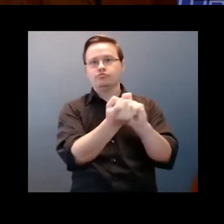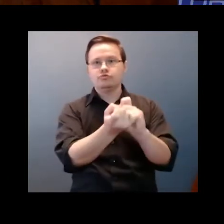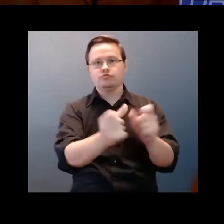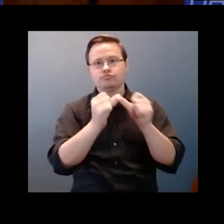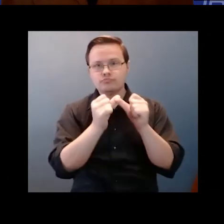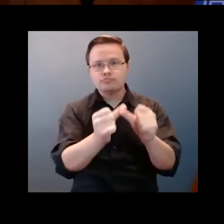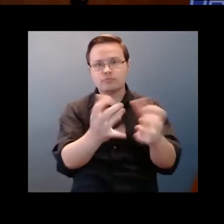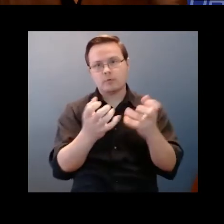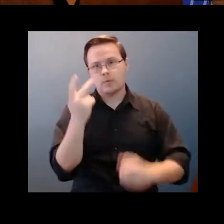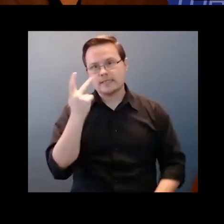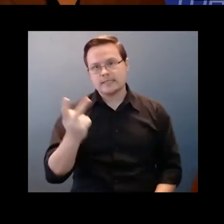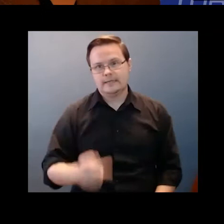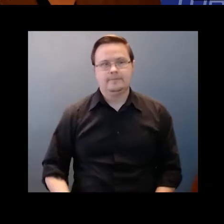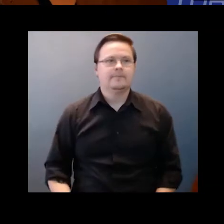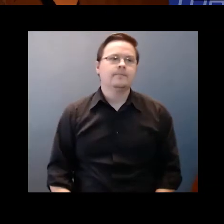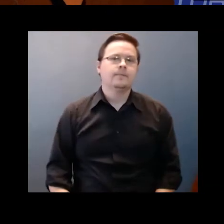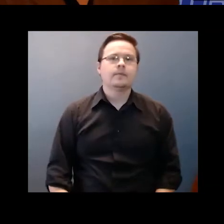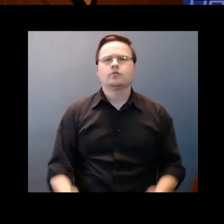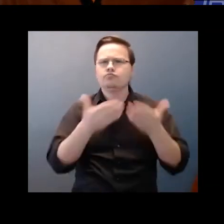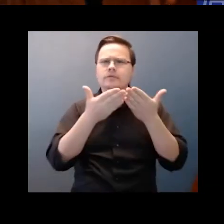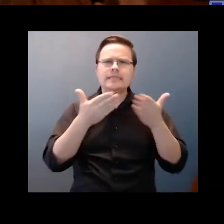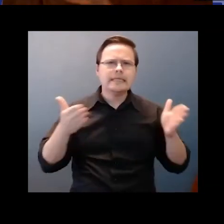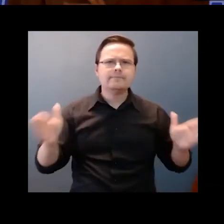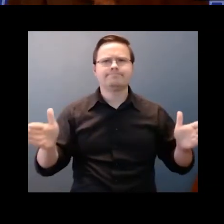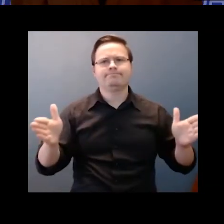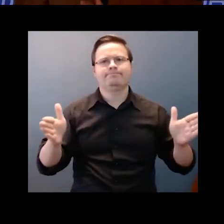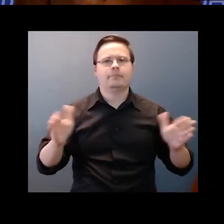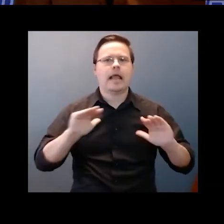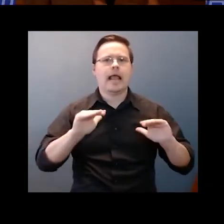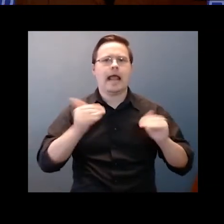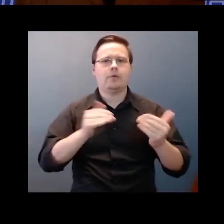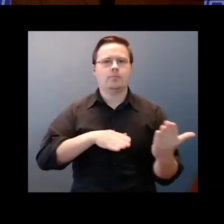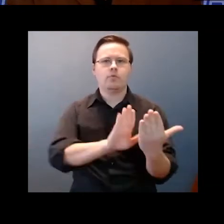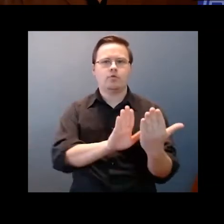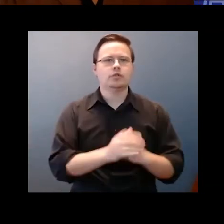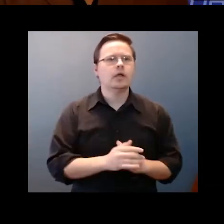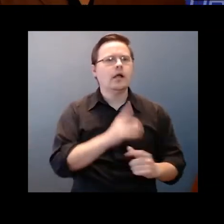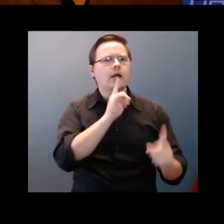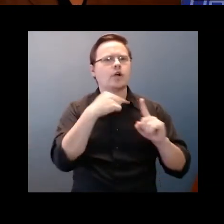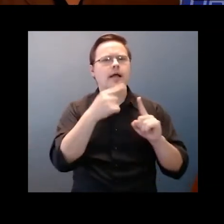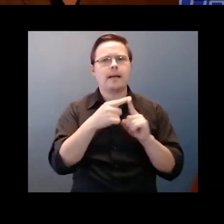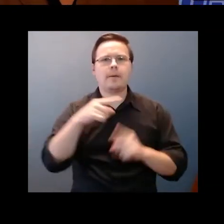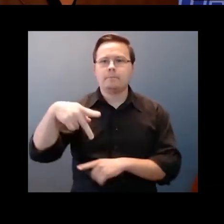To give you an overview of how many of the approaches. I'm going to start off by talking about political agency and the limits of design.